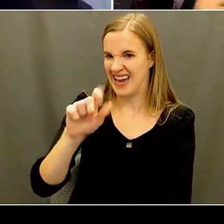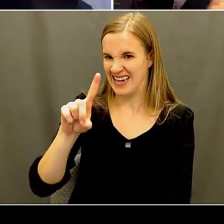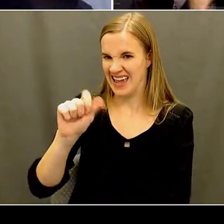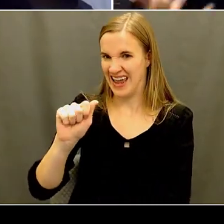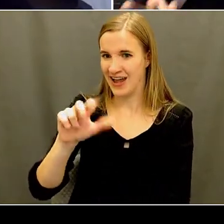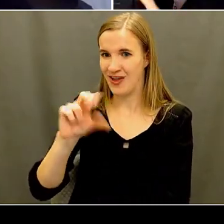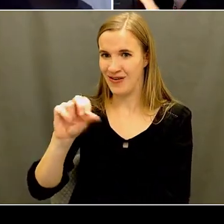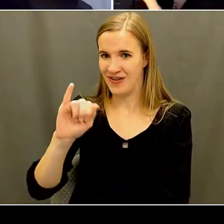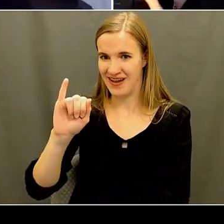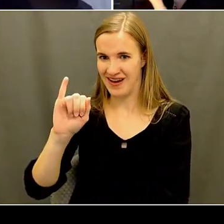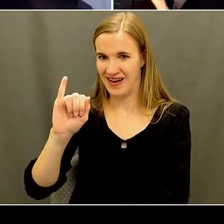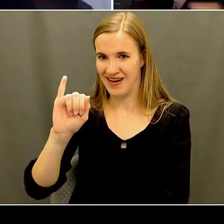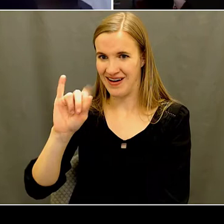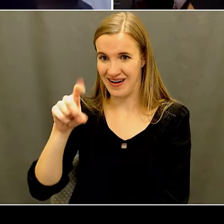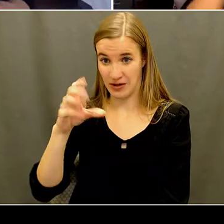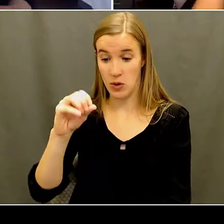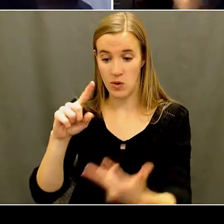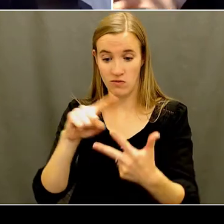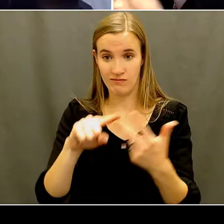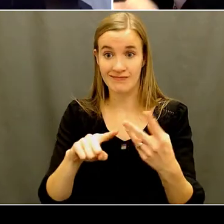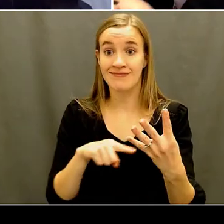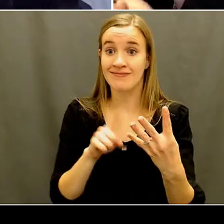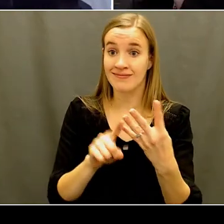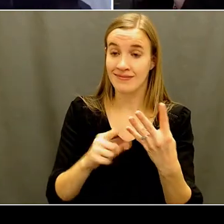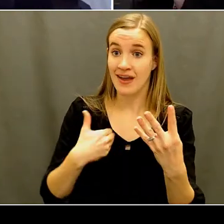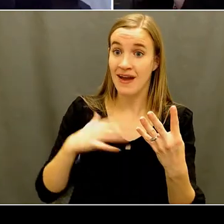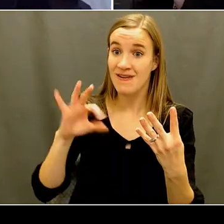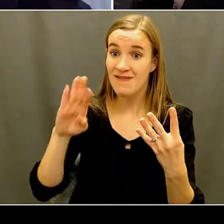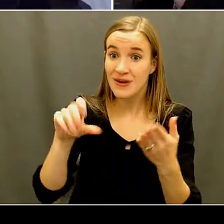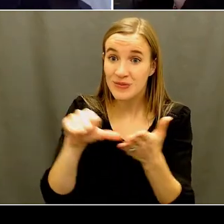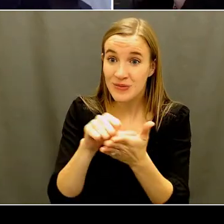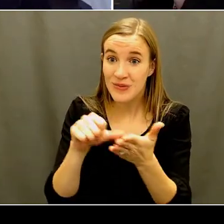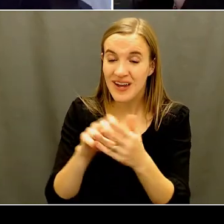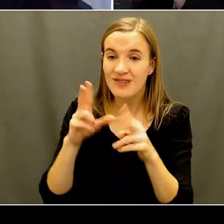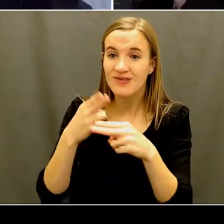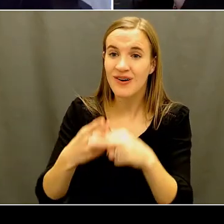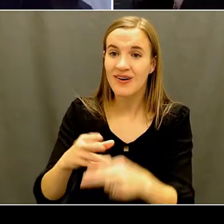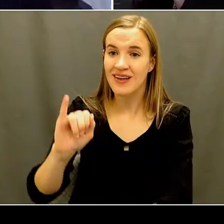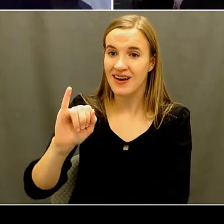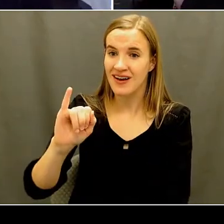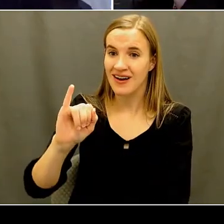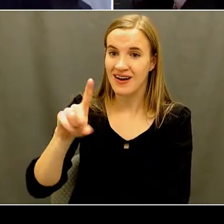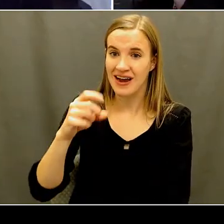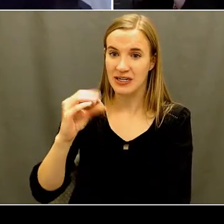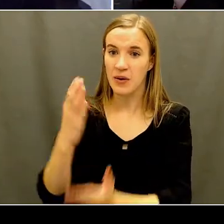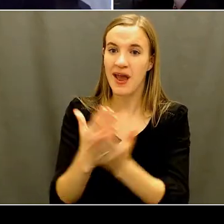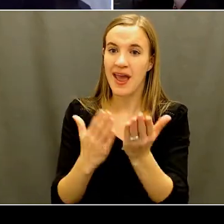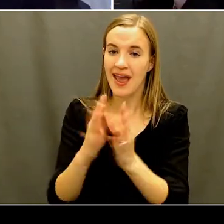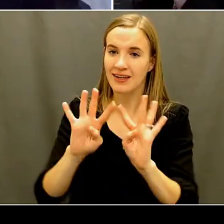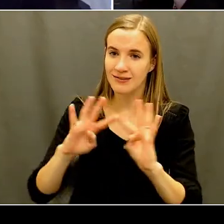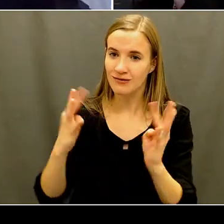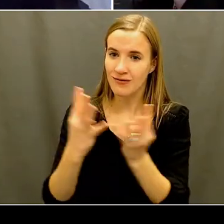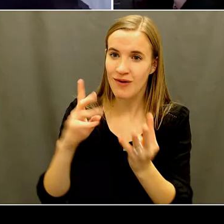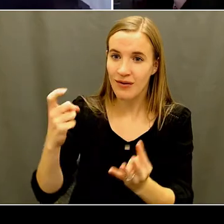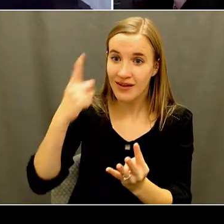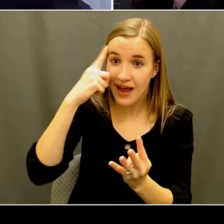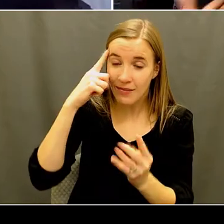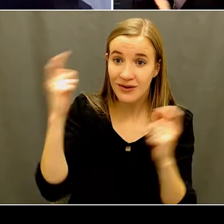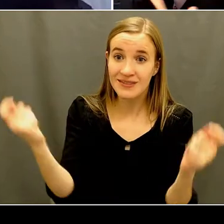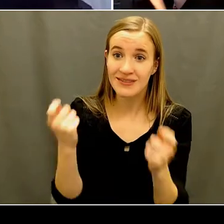to know so much more about you. And even know this was a longer video, I think there was a lot of informative information, a lot of action items that